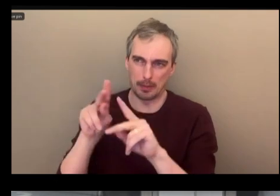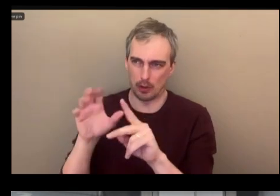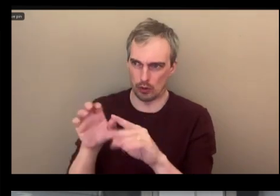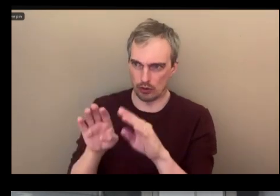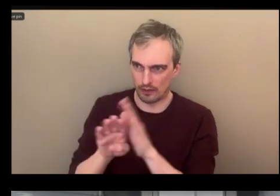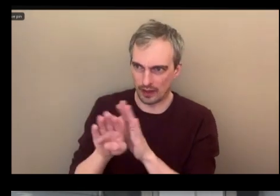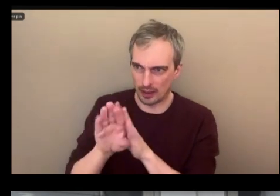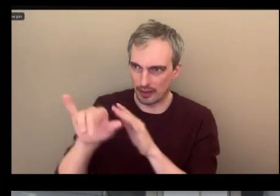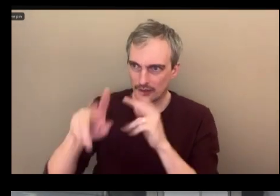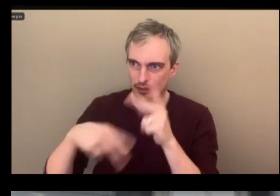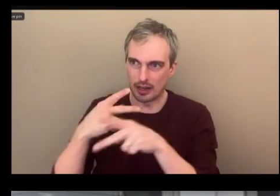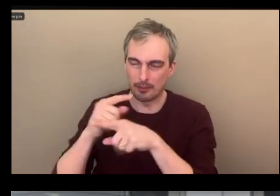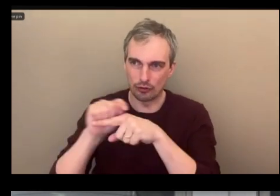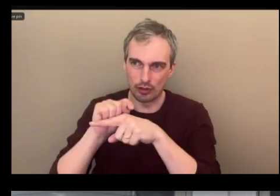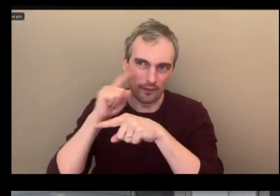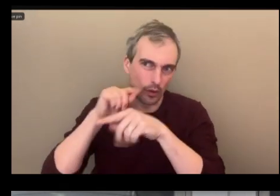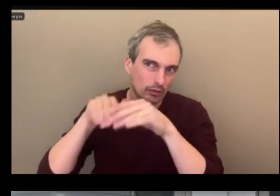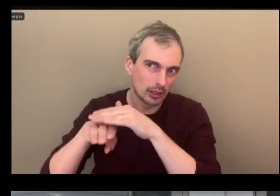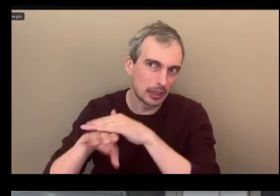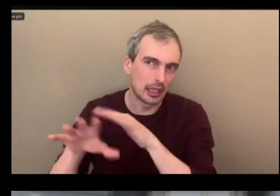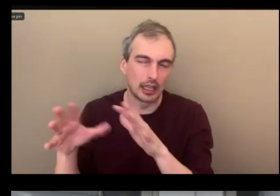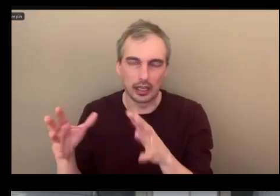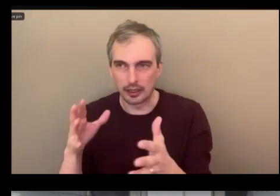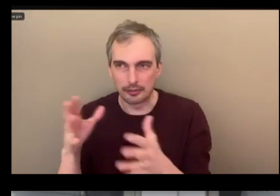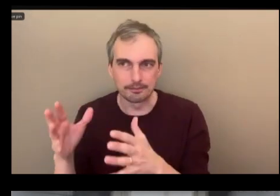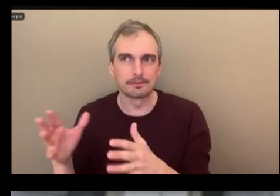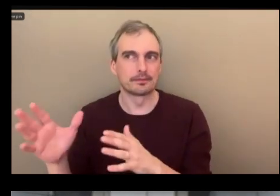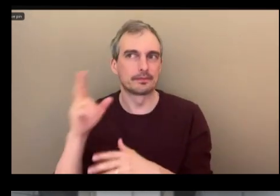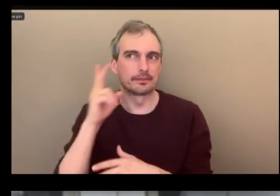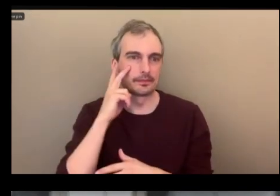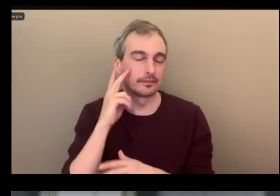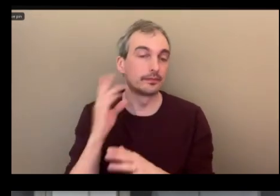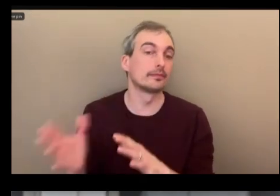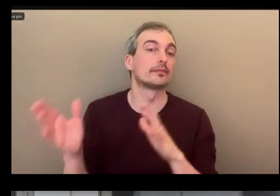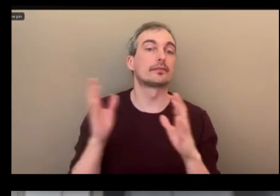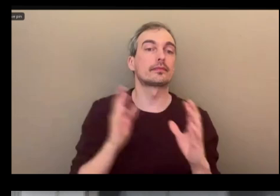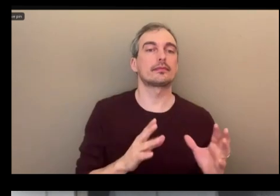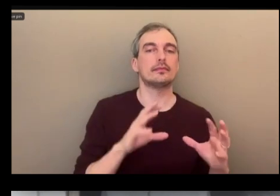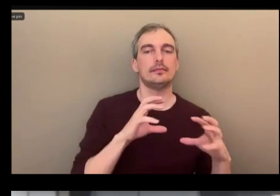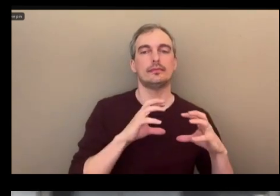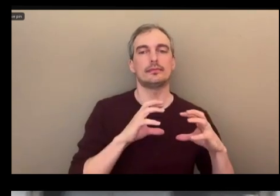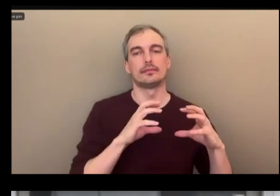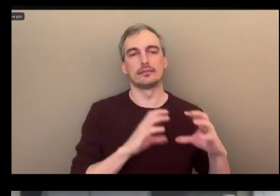That picture and the picture all the way to the right here -- that is our accessibility atrium. All right?